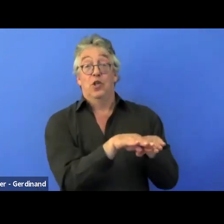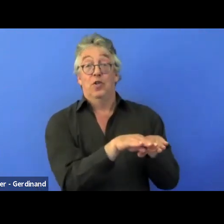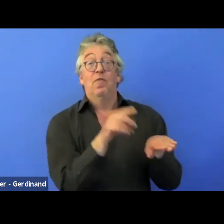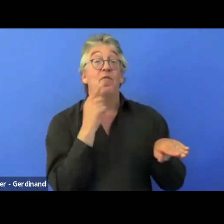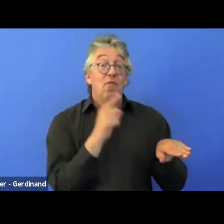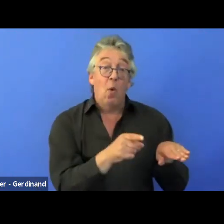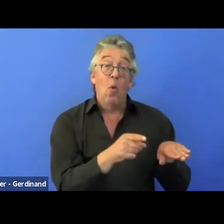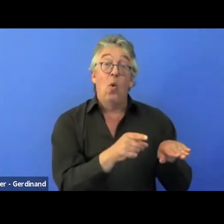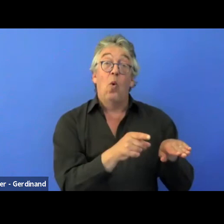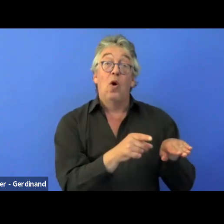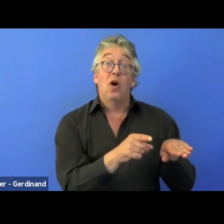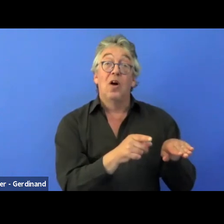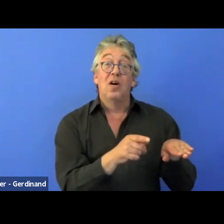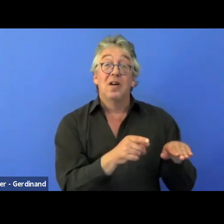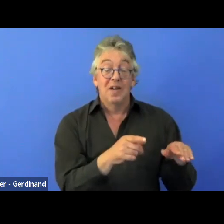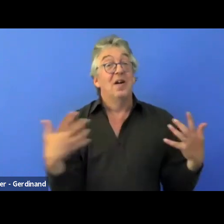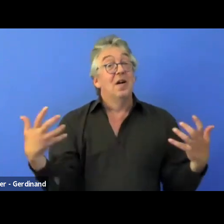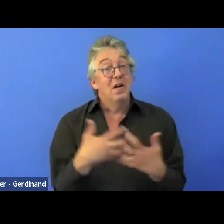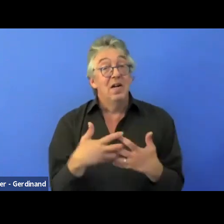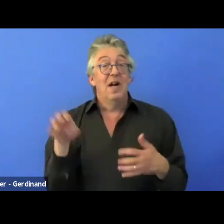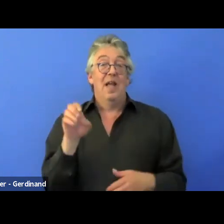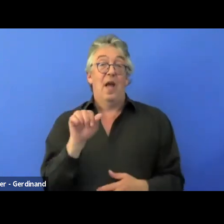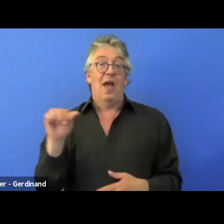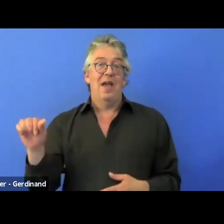Please, don't be confused because in the past we used to call